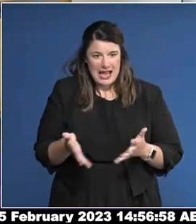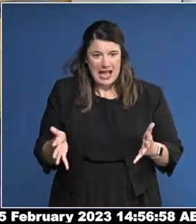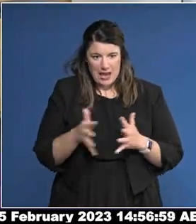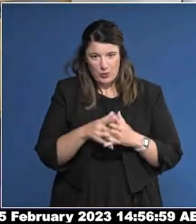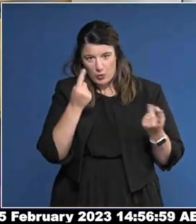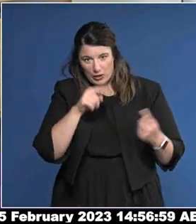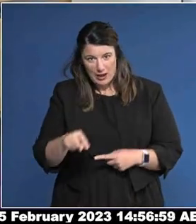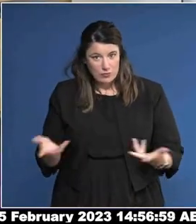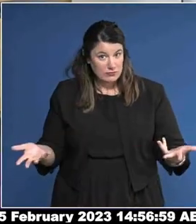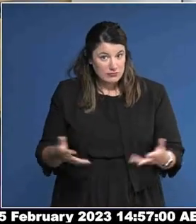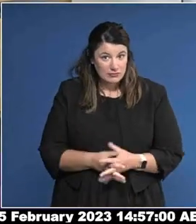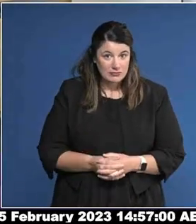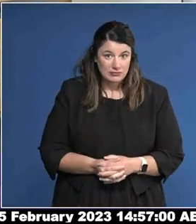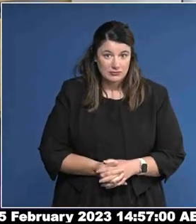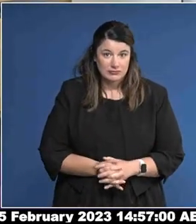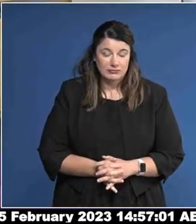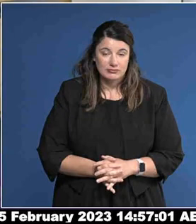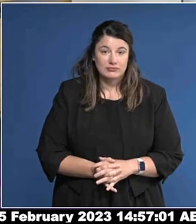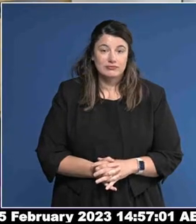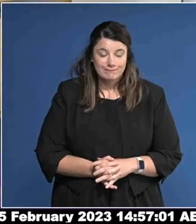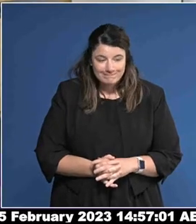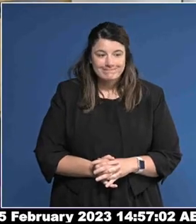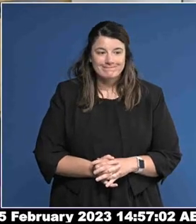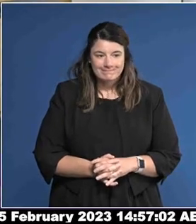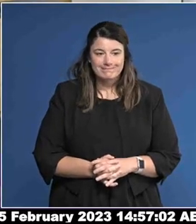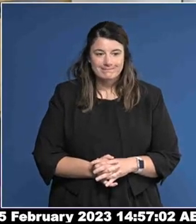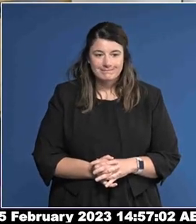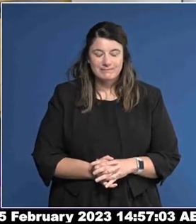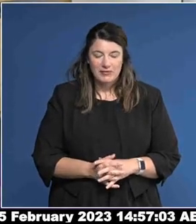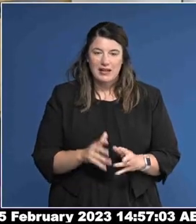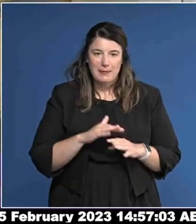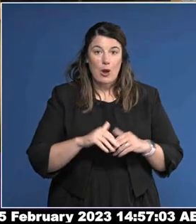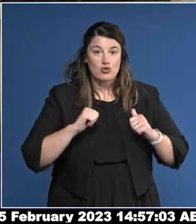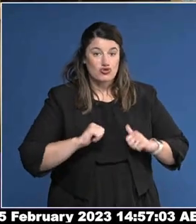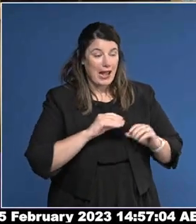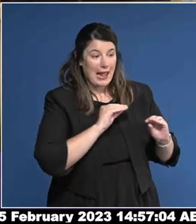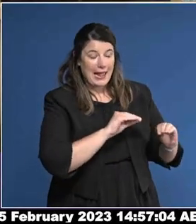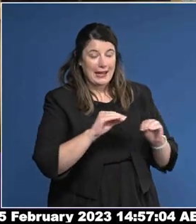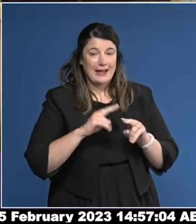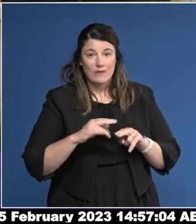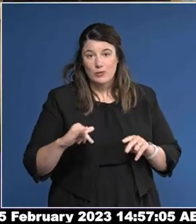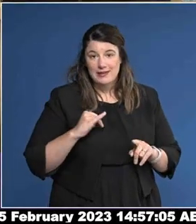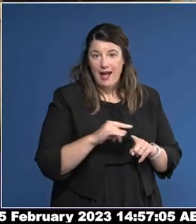I think part of that is around how you train your staff to enable people to take